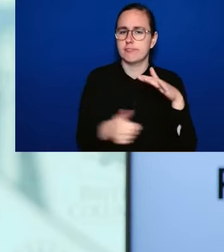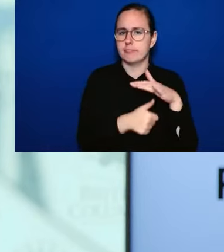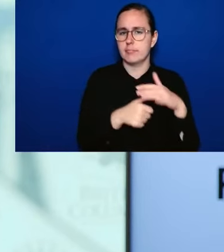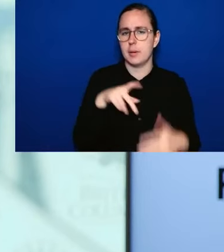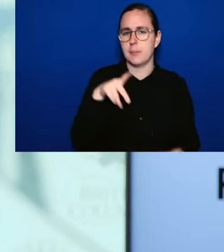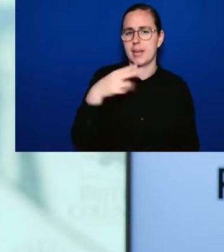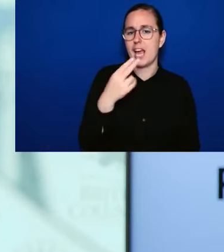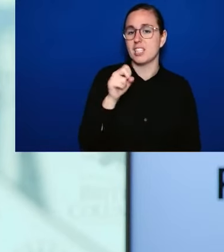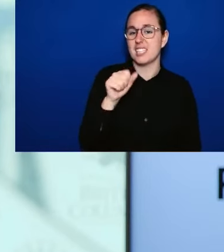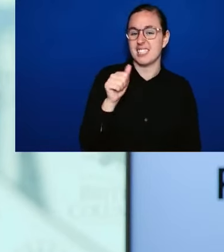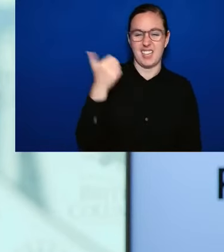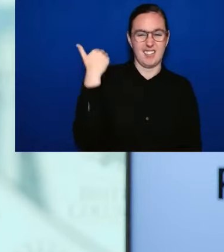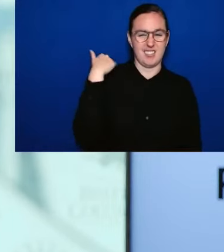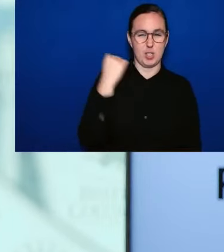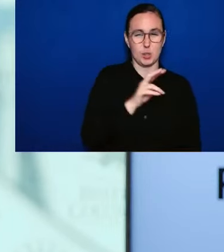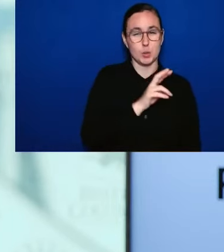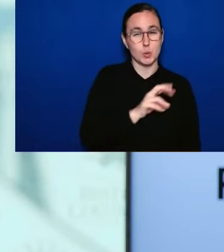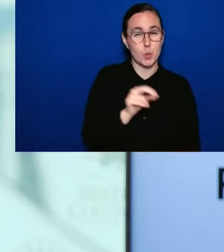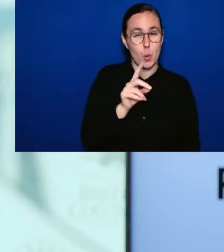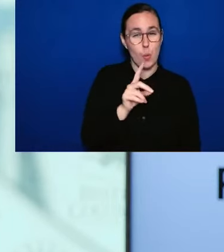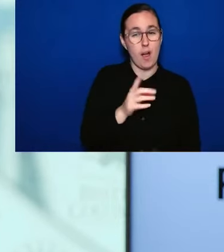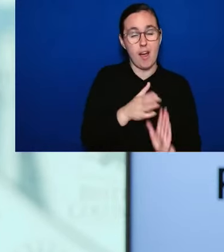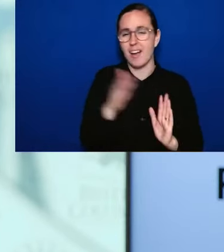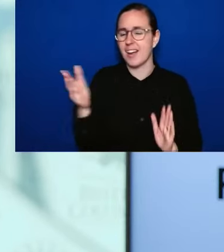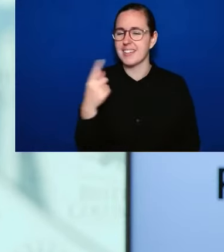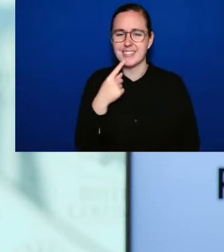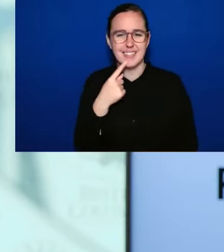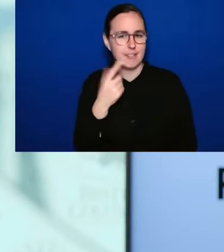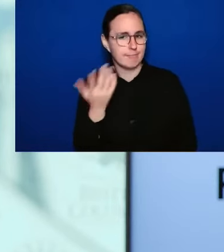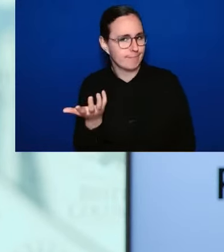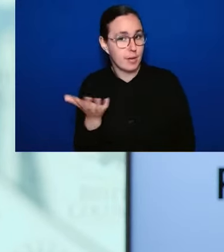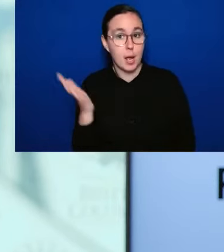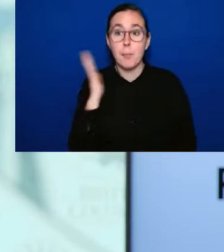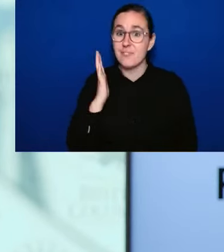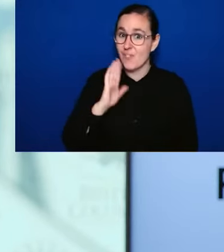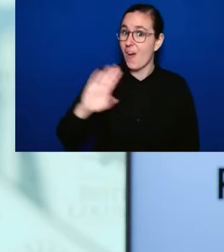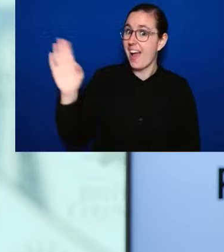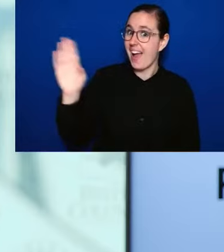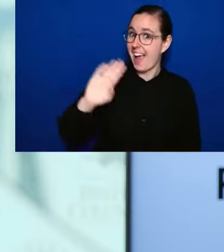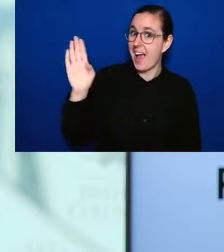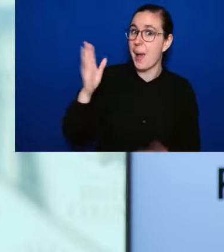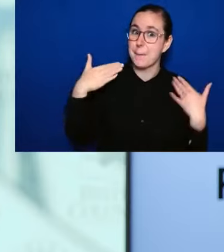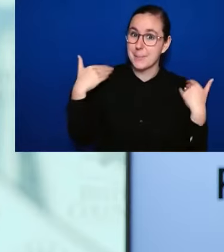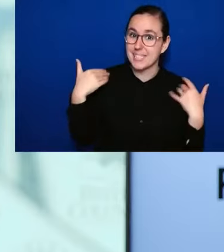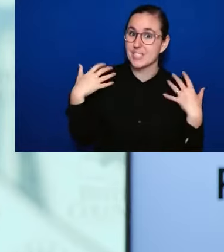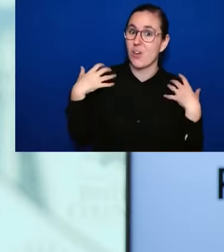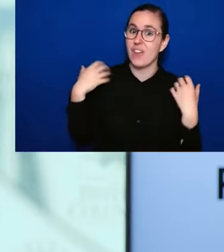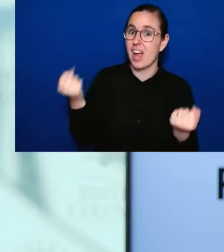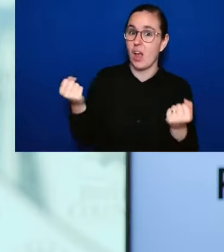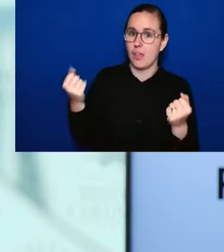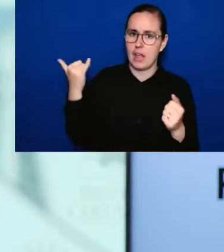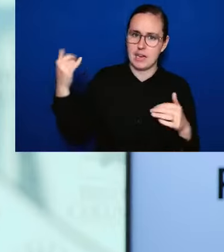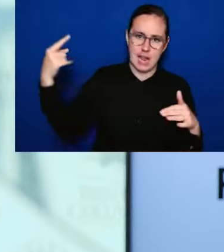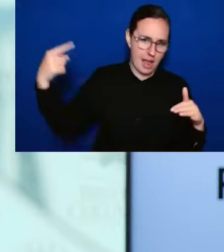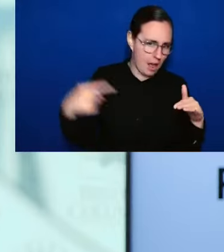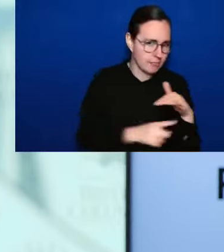said- they no longer have a direct line to the ministry of health. Some of the concerns that they raised were being